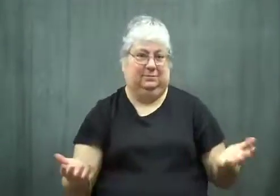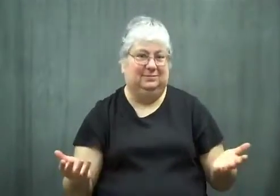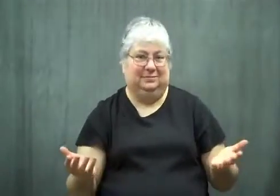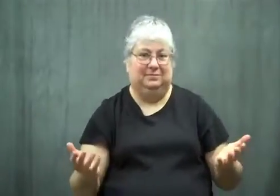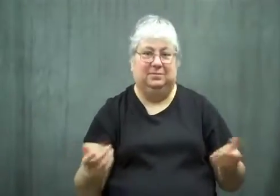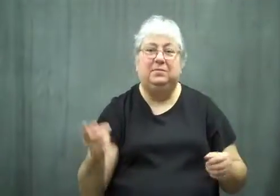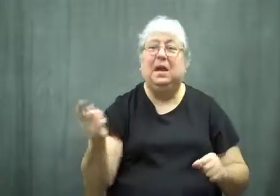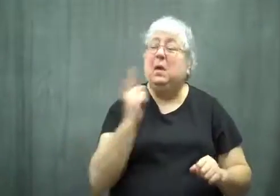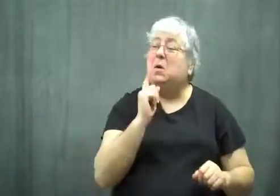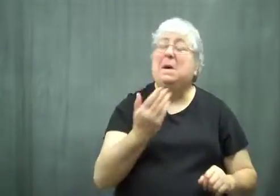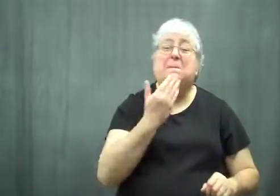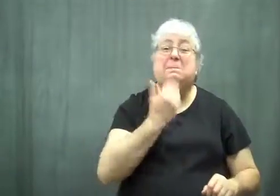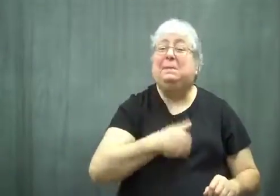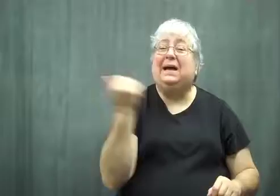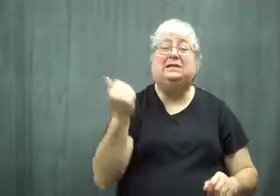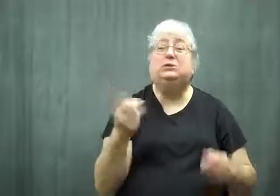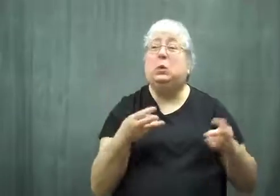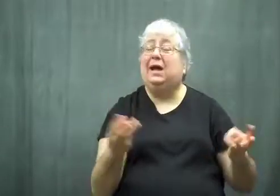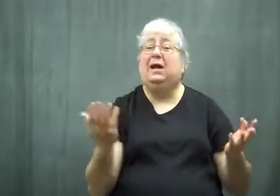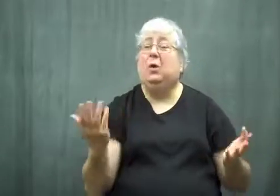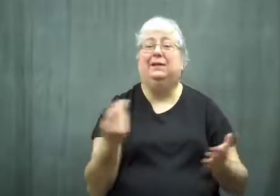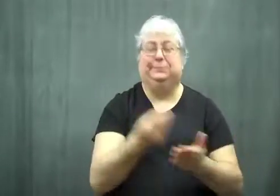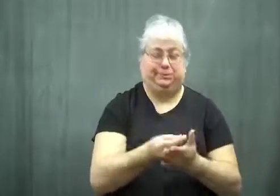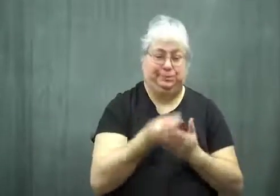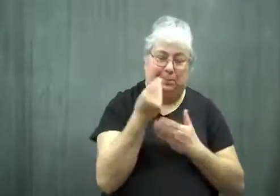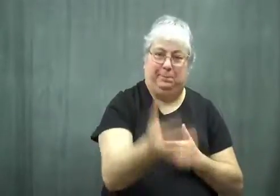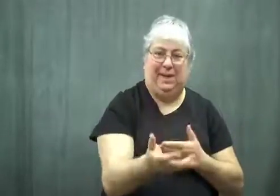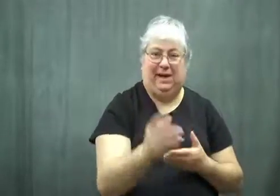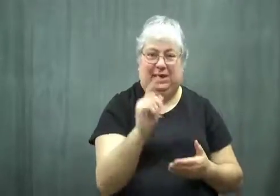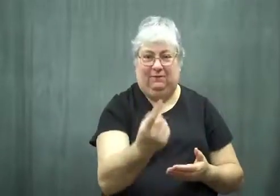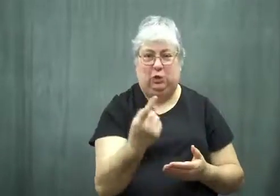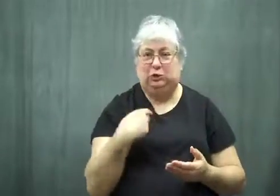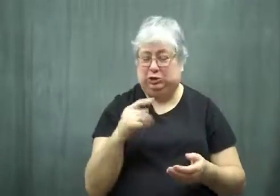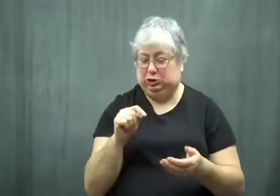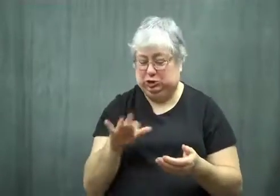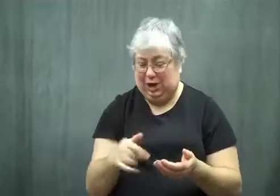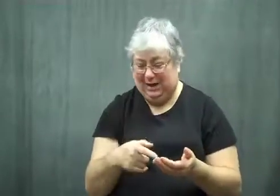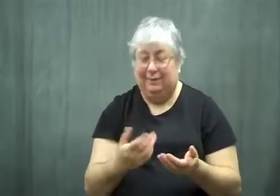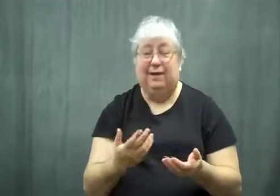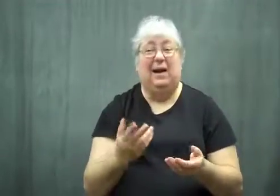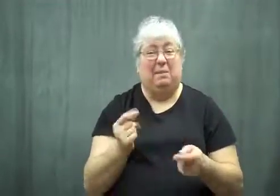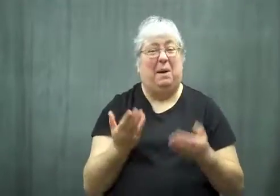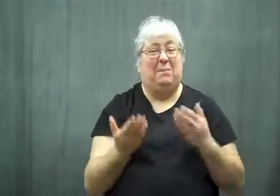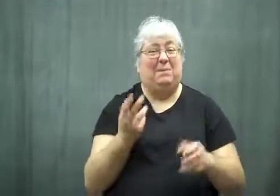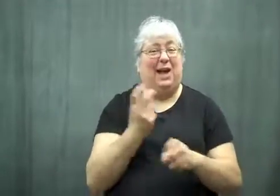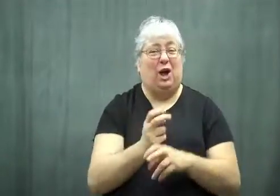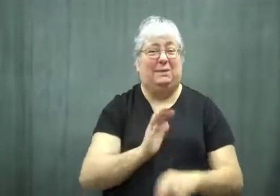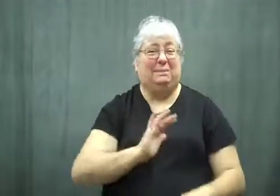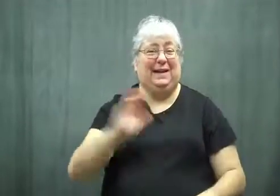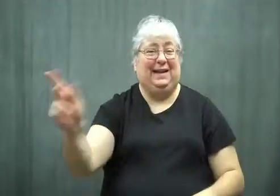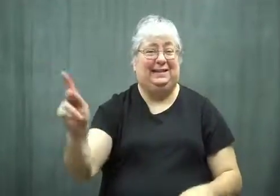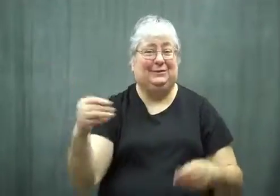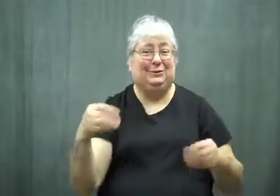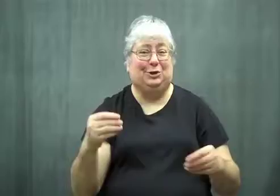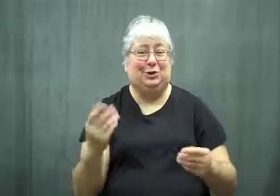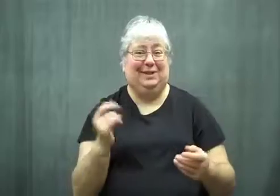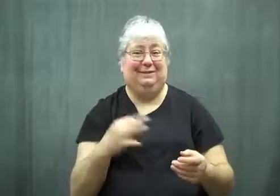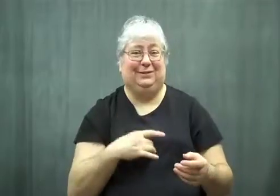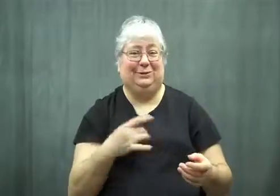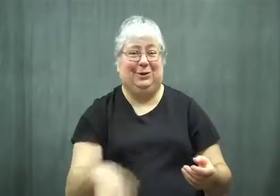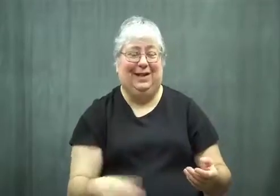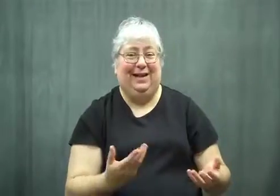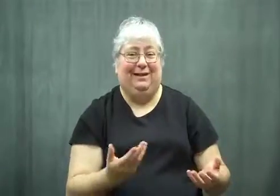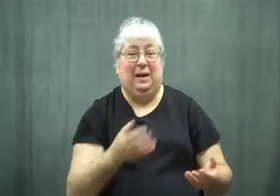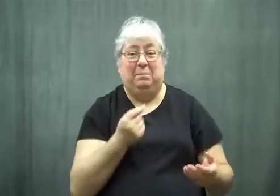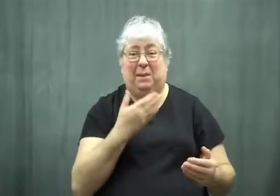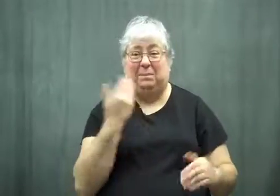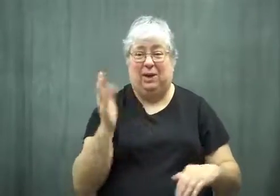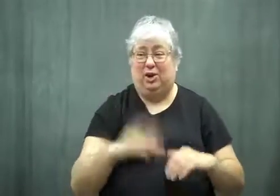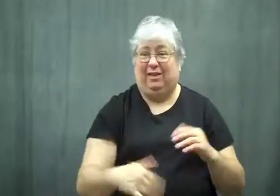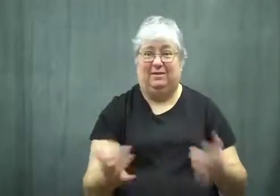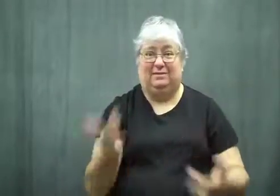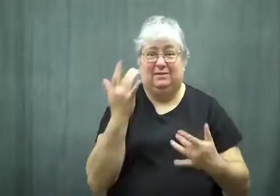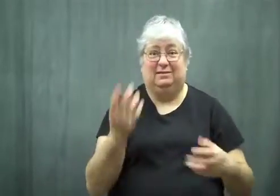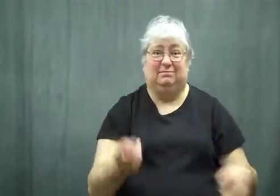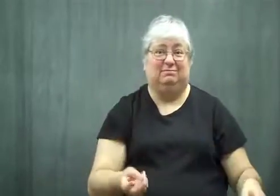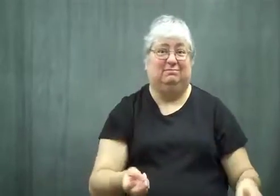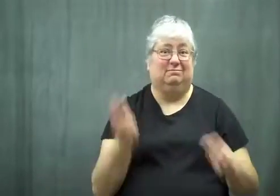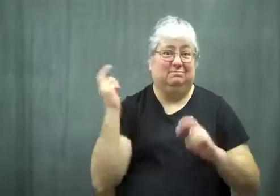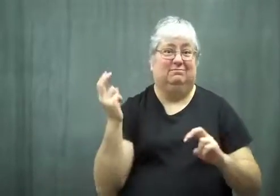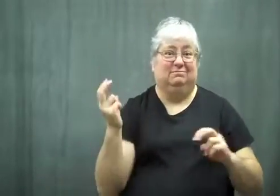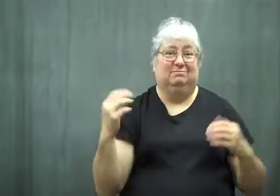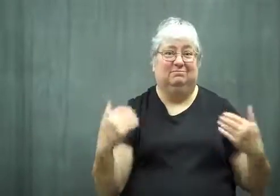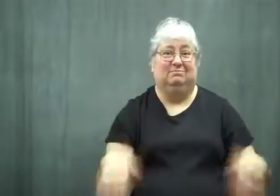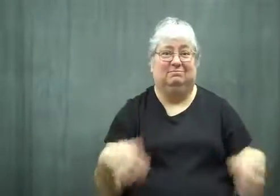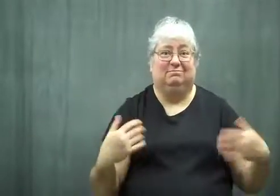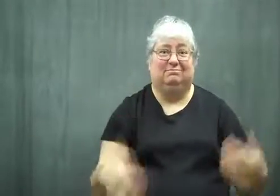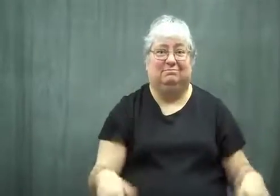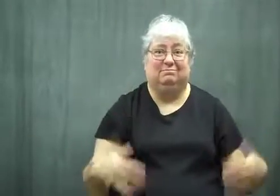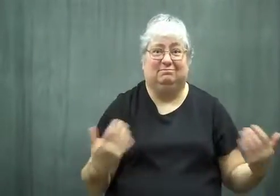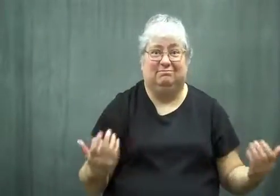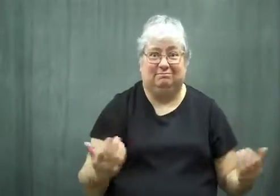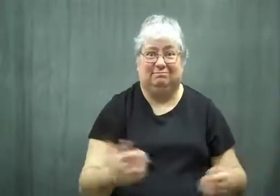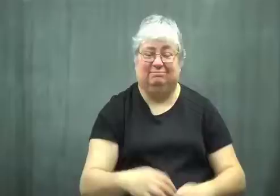The best thing to do is buy it then try it. It may be difficult to return if you don't like it.